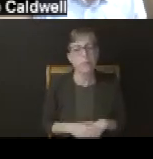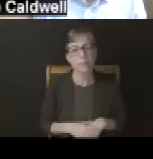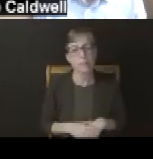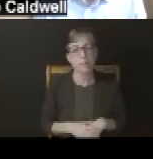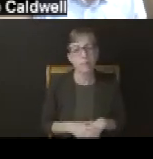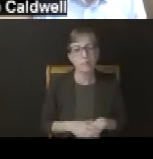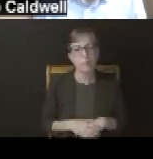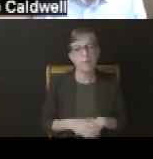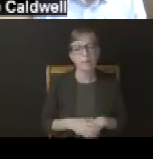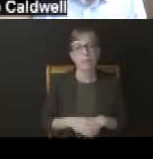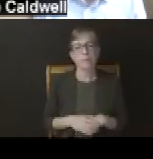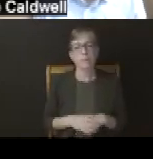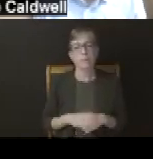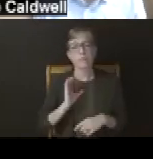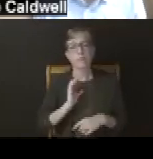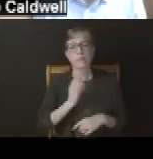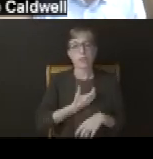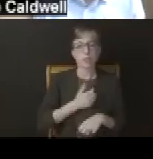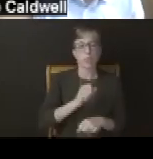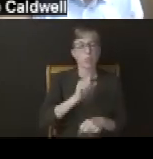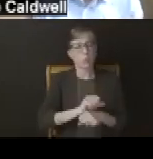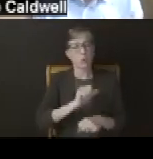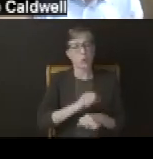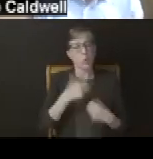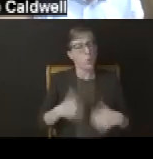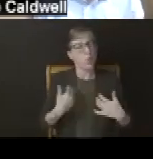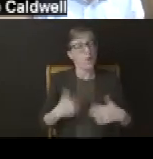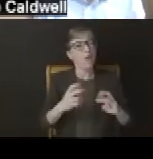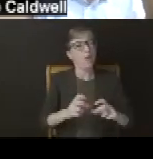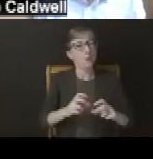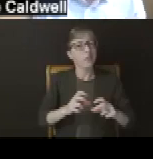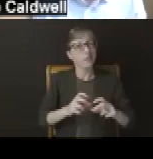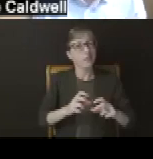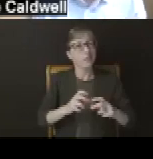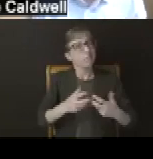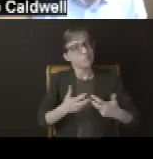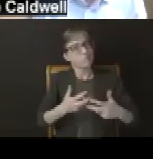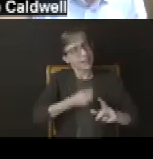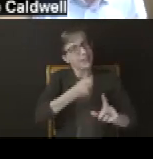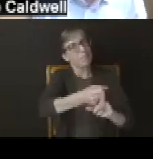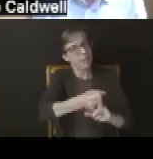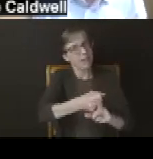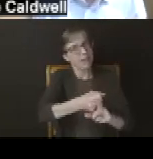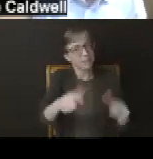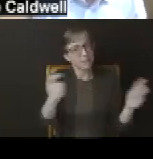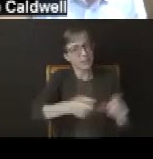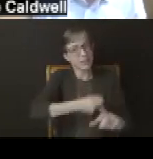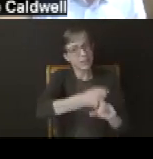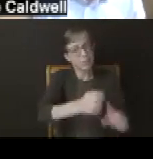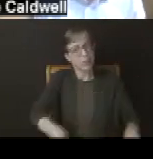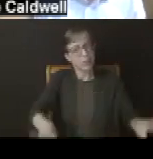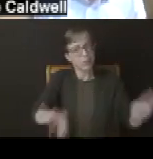And then we're also going to reflect on what we don't know where the gaps where the needs,